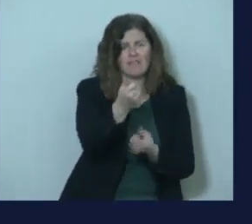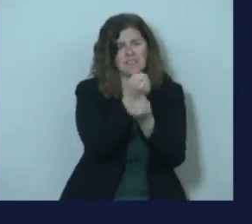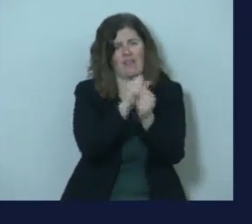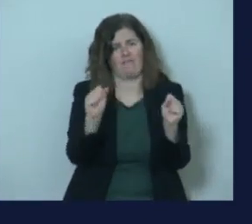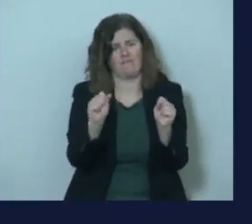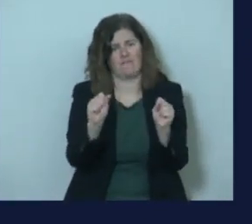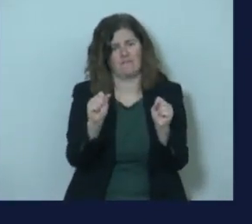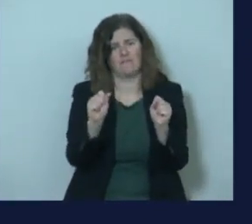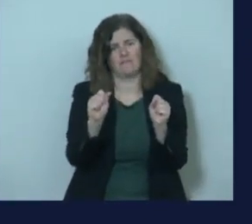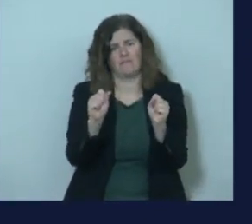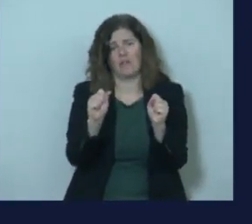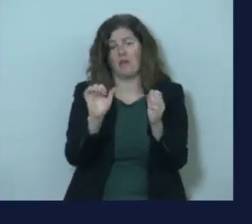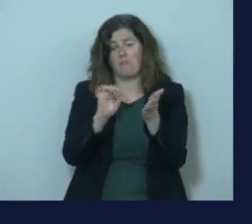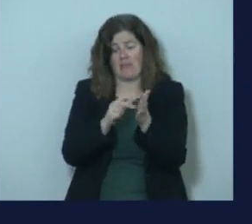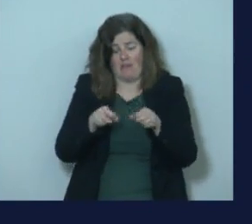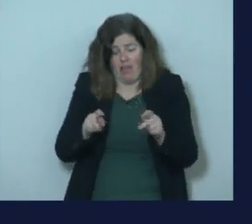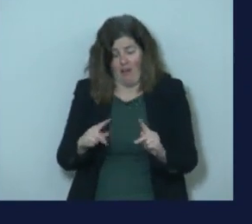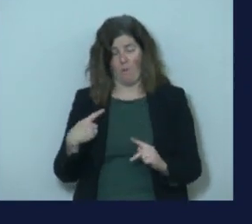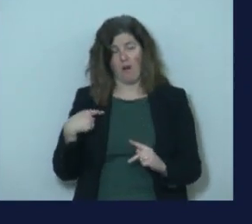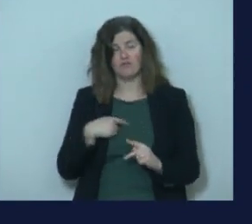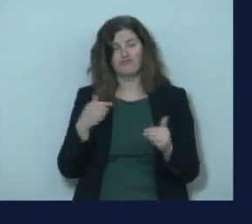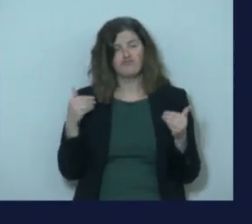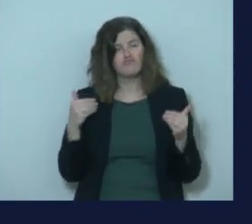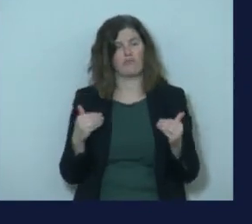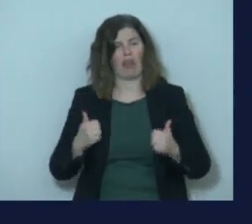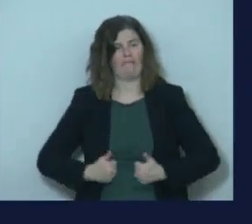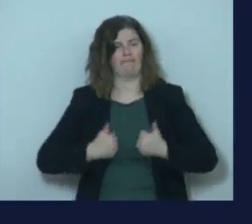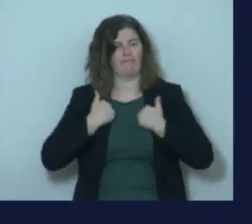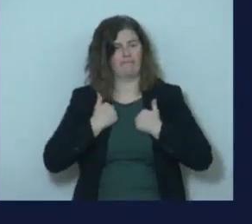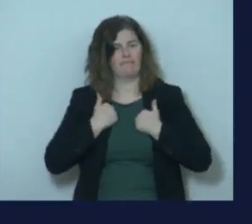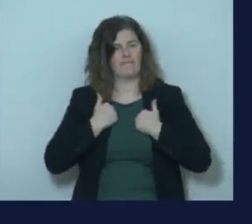THERE IS SOME POLITICAL DISCOURSE AROUND THE COUNTRY.